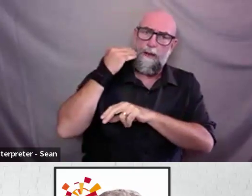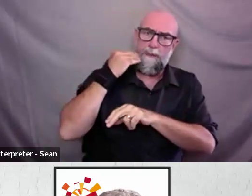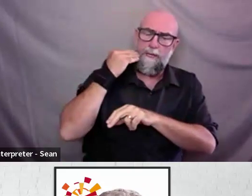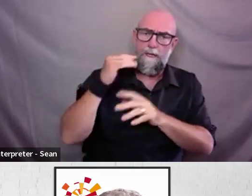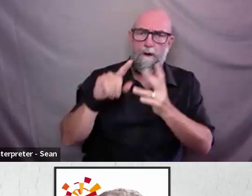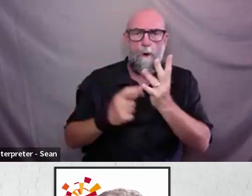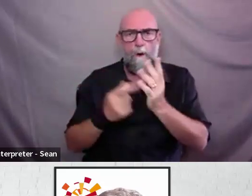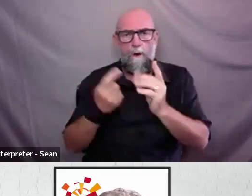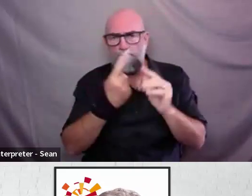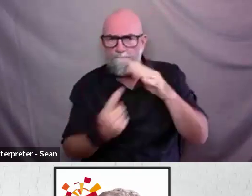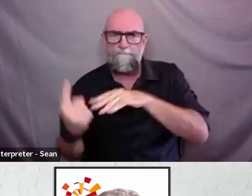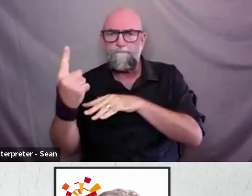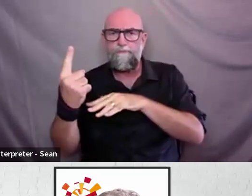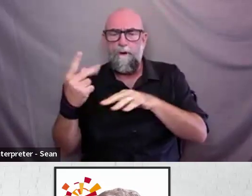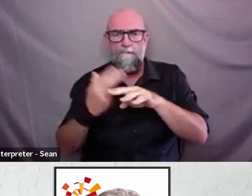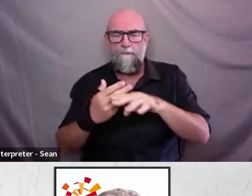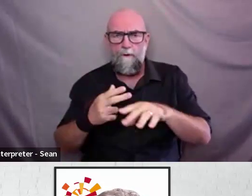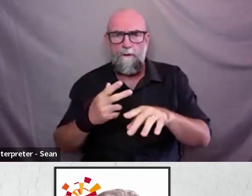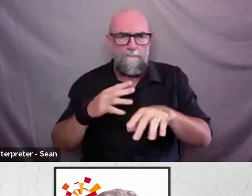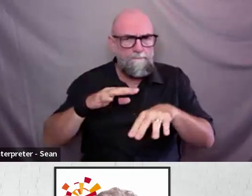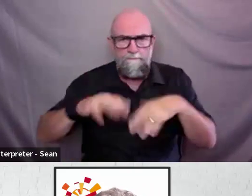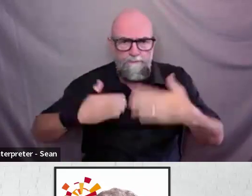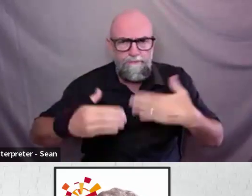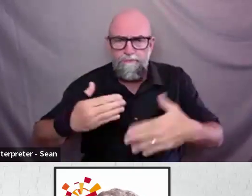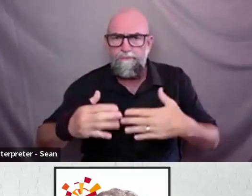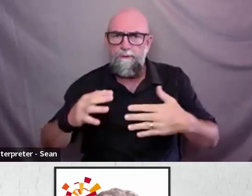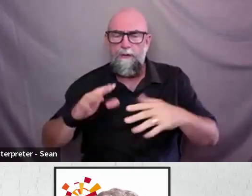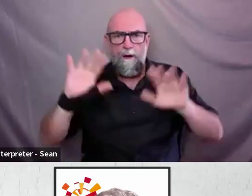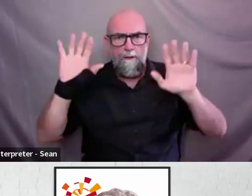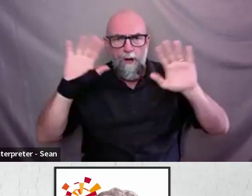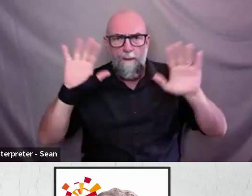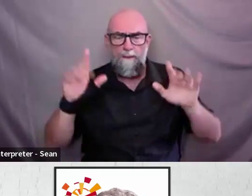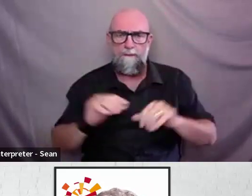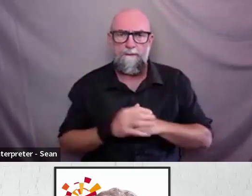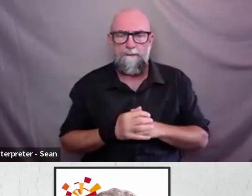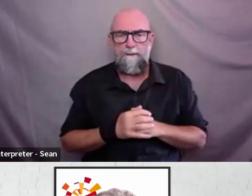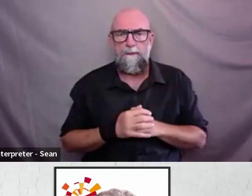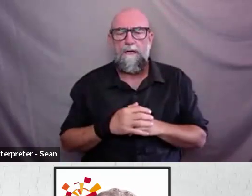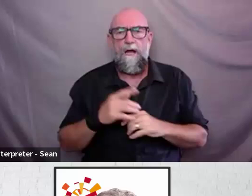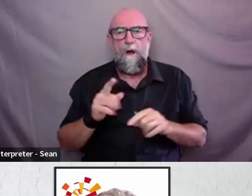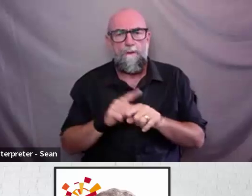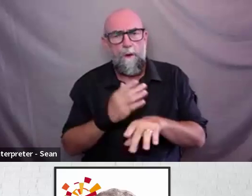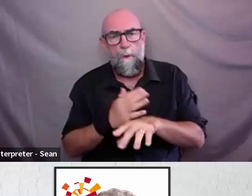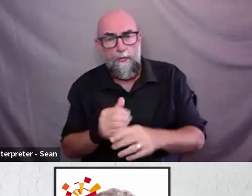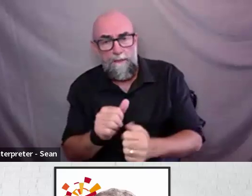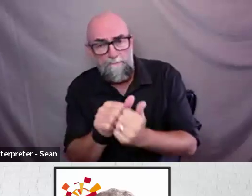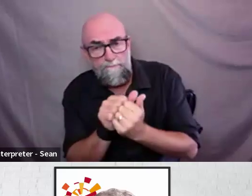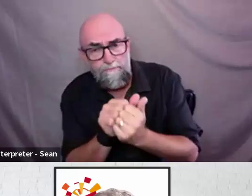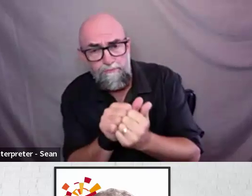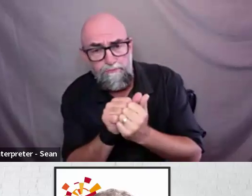a lot, there is a very collegiate part of our culture but if your primary function is to look